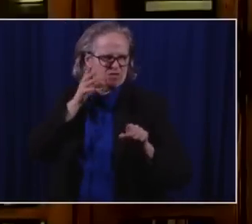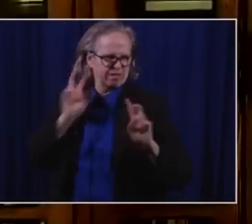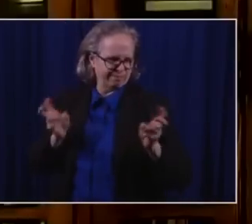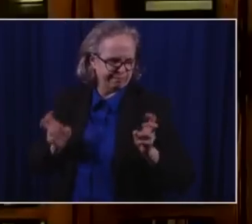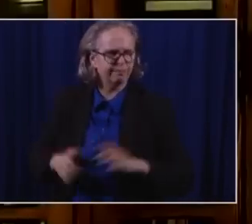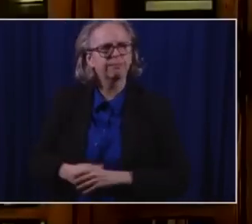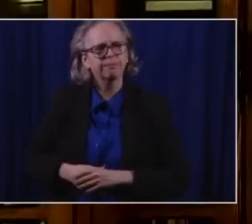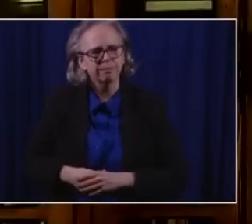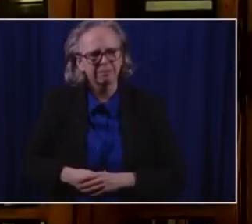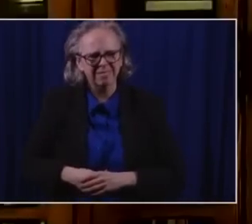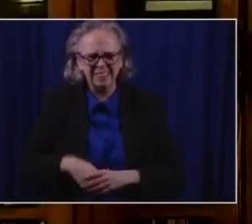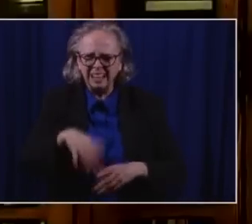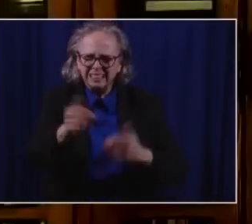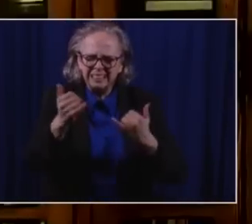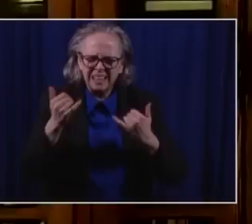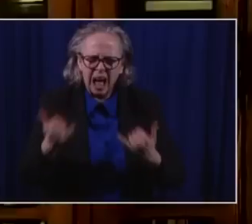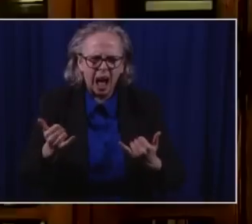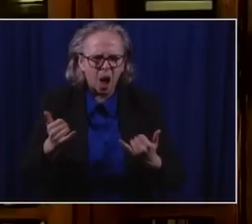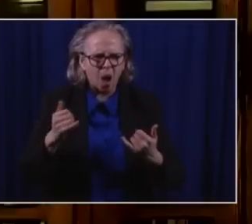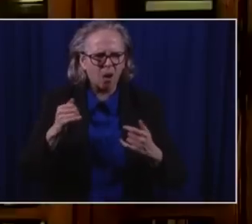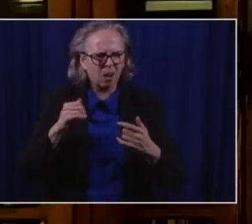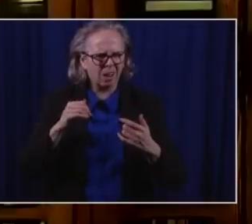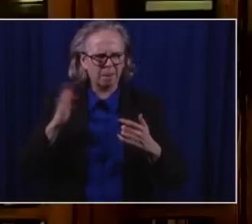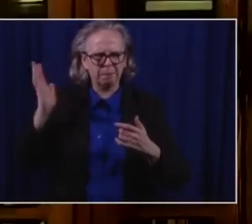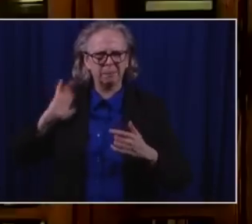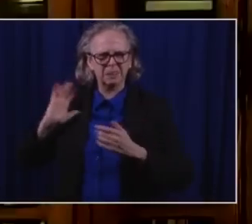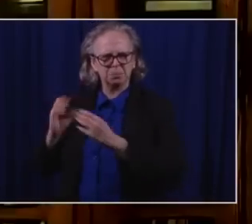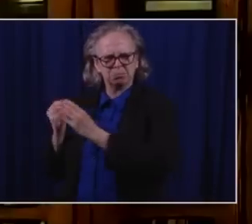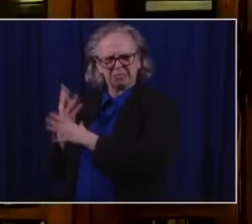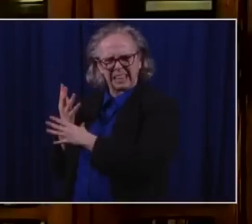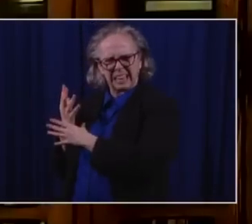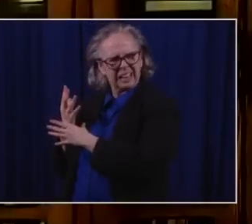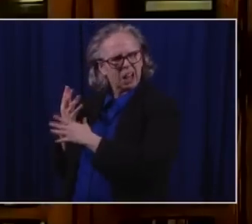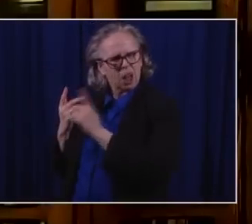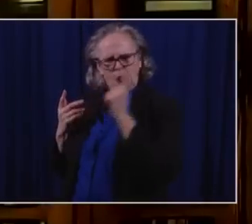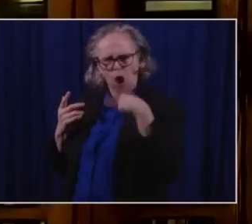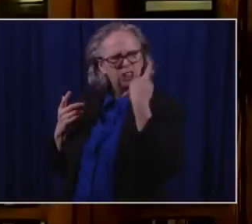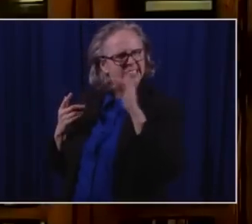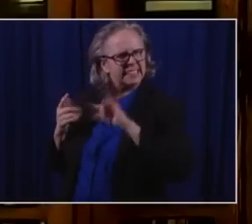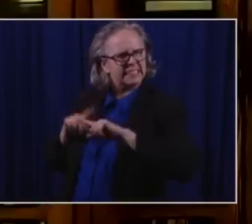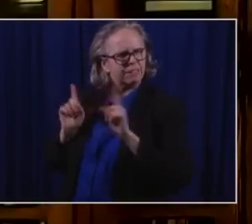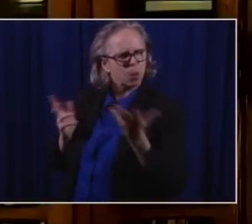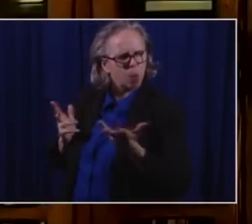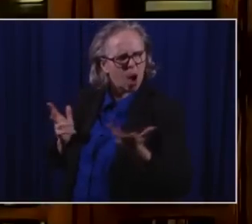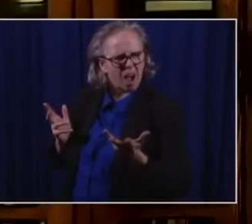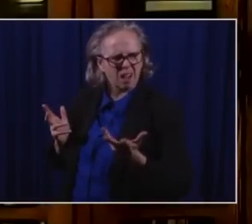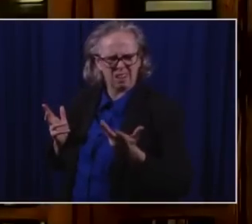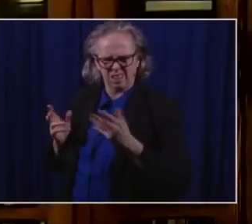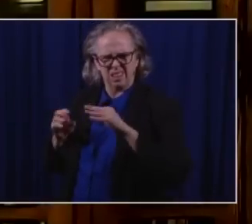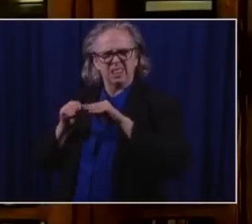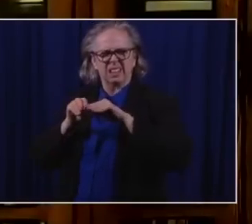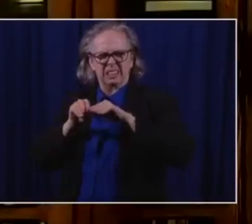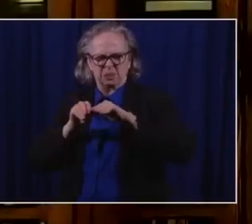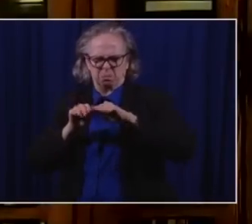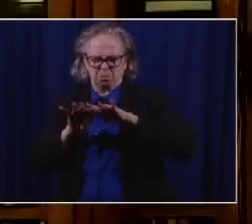areas, especially in region, 7 a which represent the Southern Ohio and southeastern Ohio parts of the state. What's very